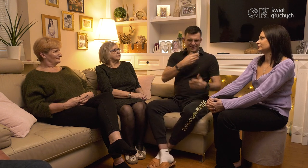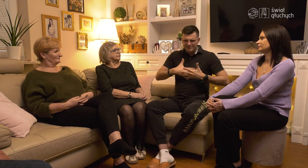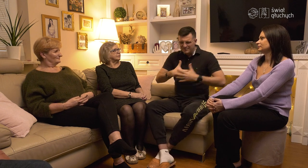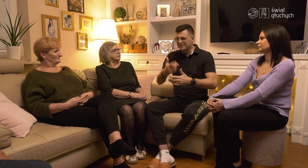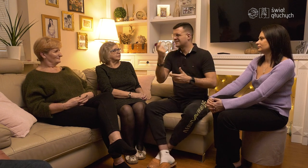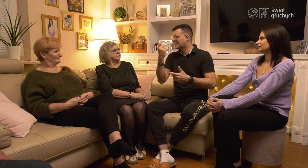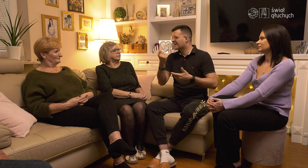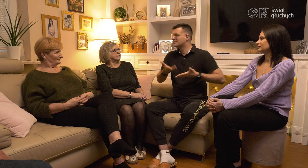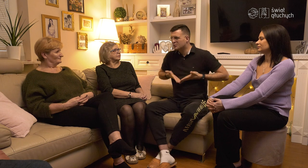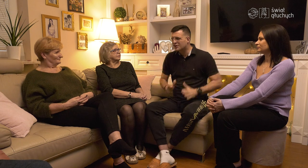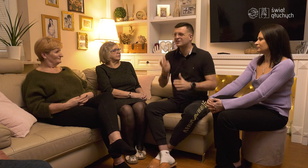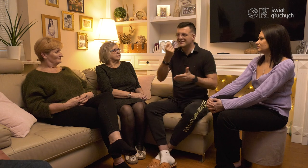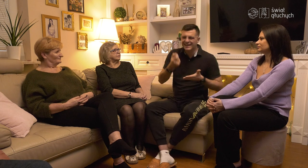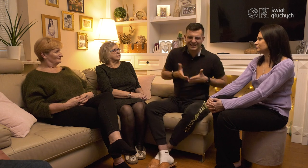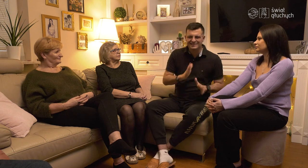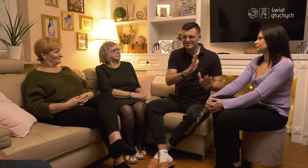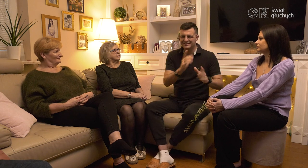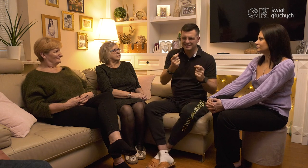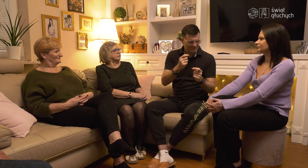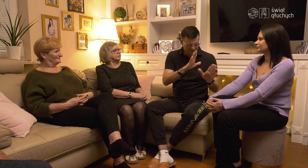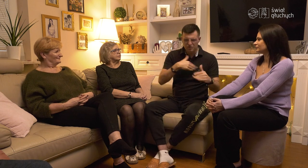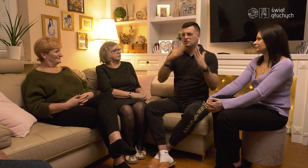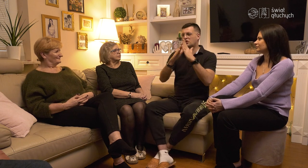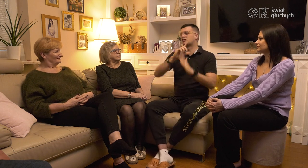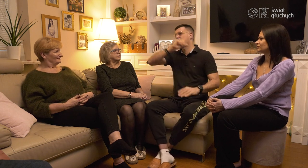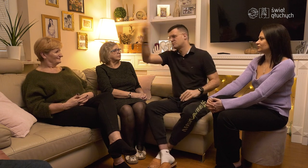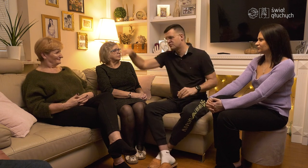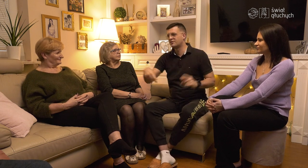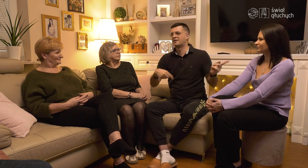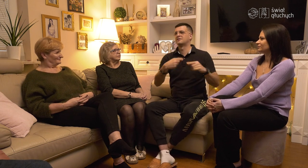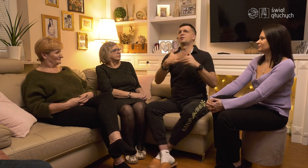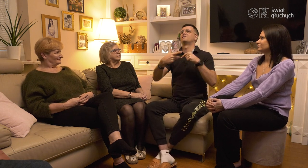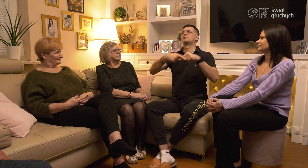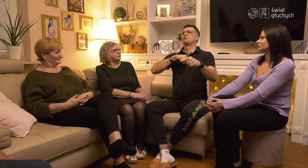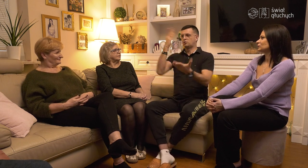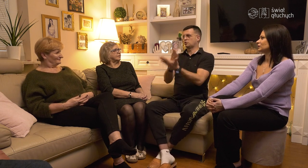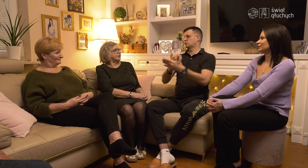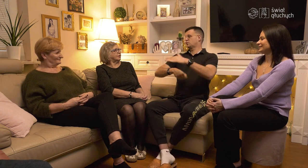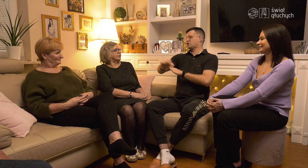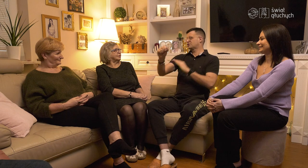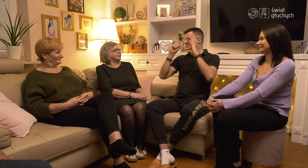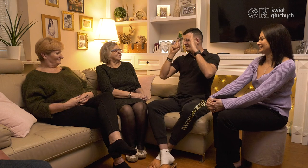my wife had a premonition that it happend soon. I went home and… I got the news that he had just been born.